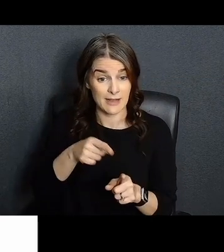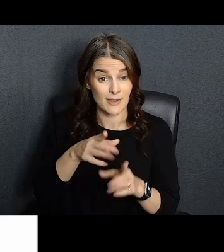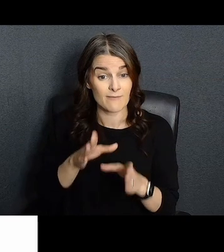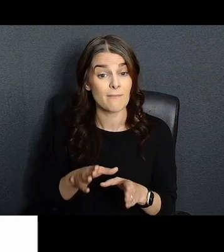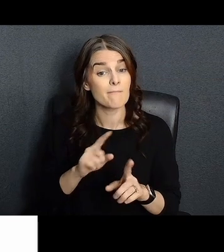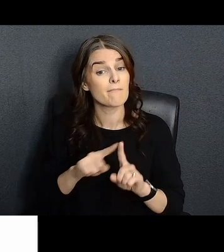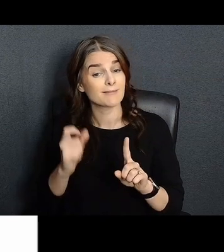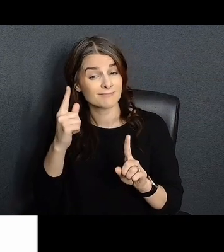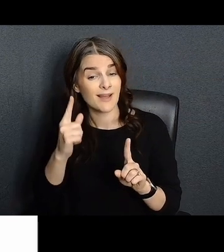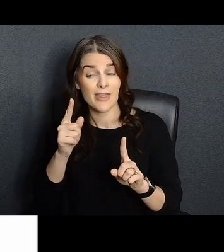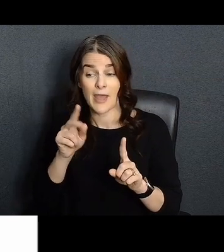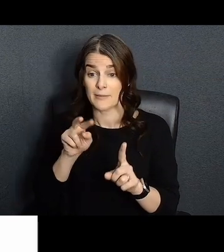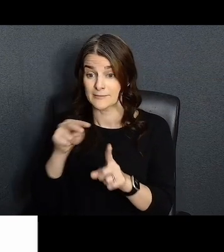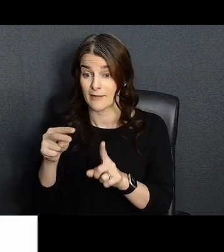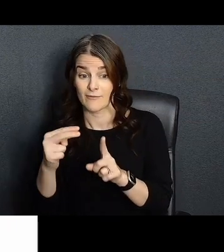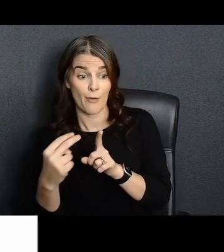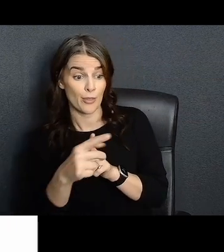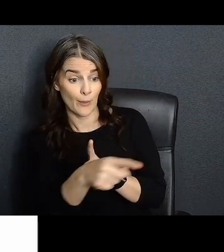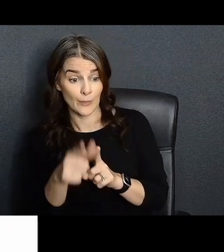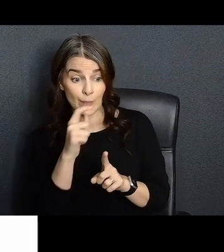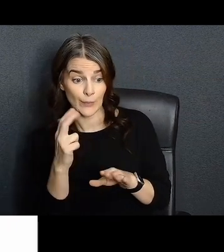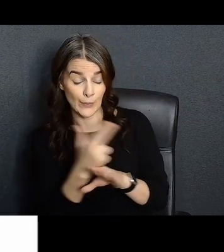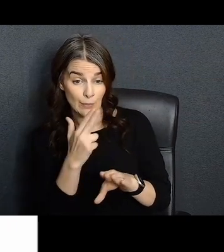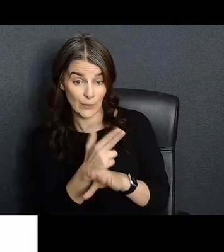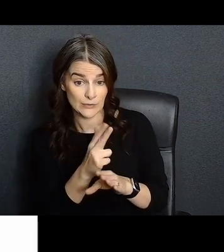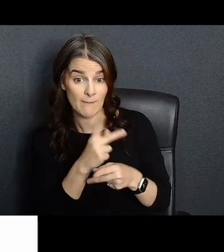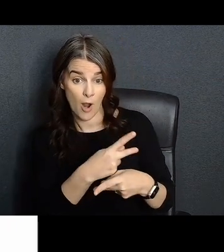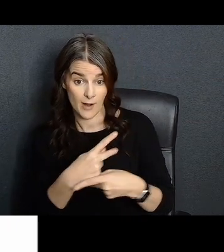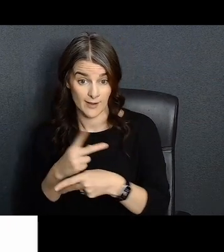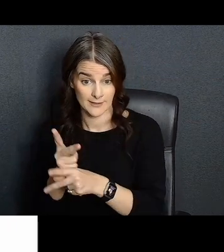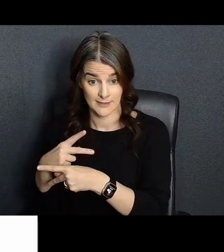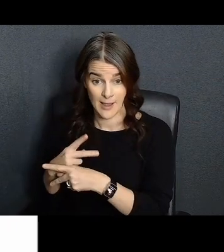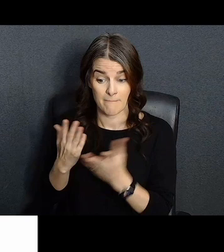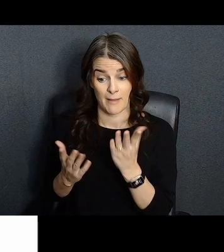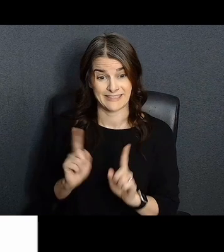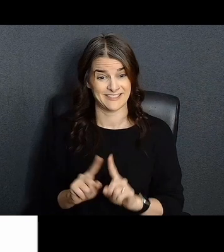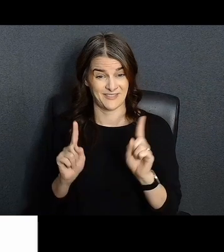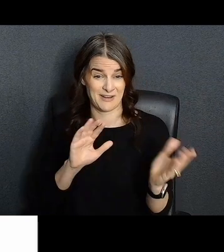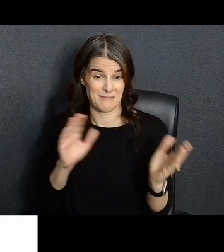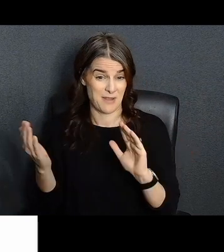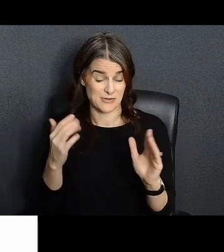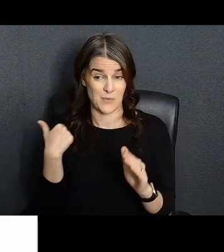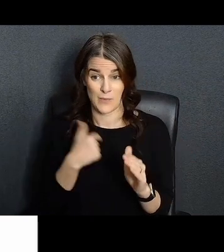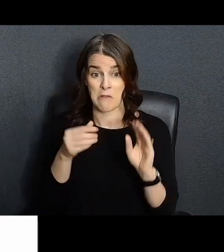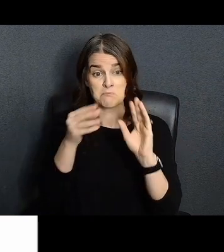of the perspectives of the people that use these products, of AAC users, will be maybe different than some of the things that we say.